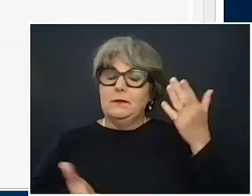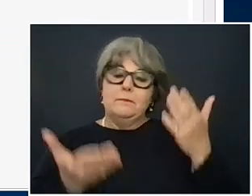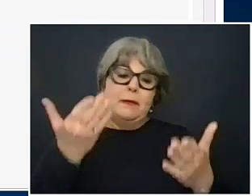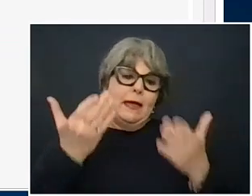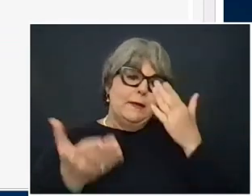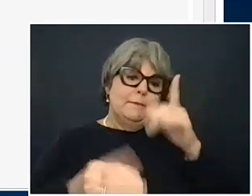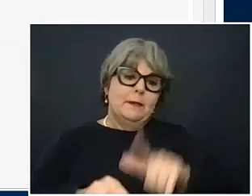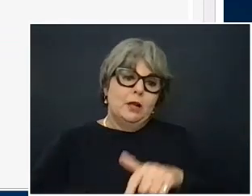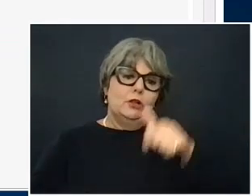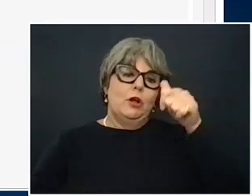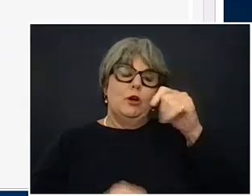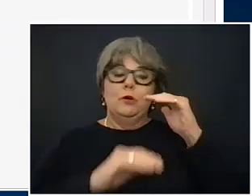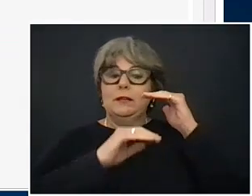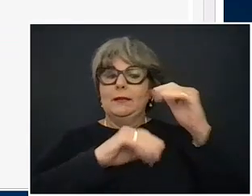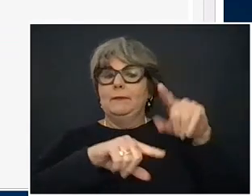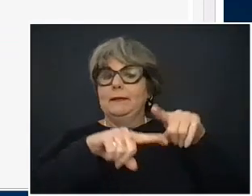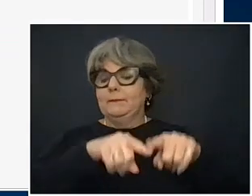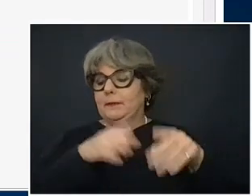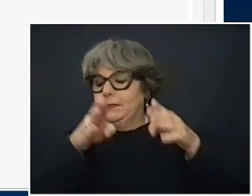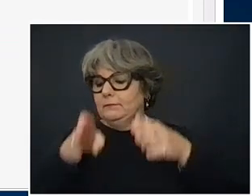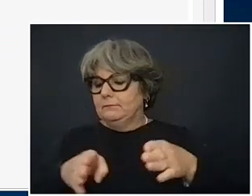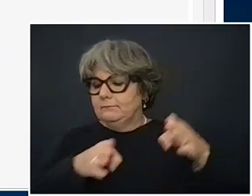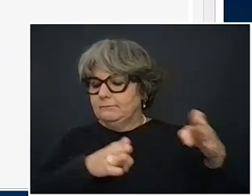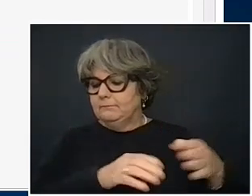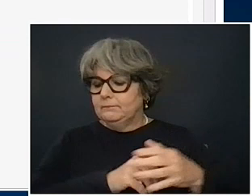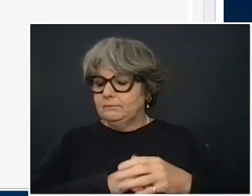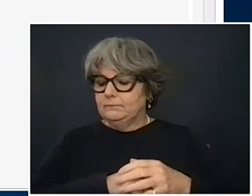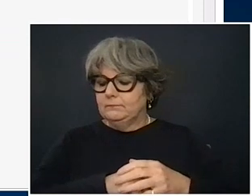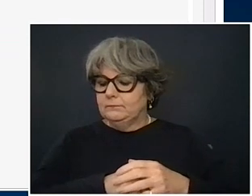you know, the judgment of the Senior Department official, but it should never-